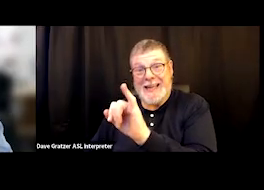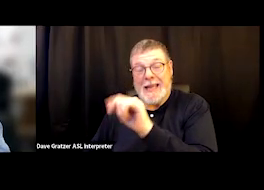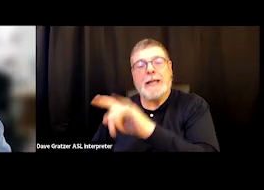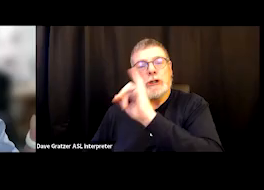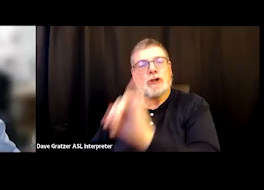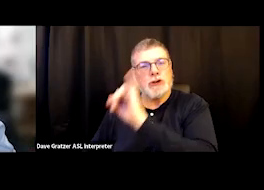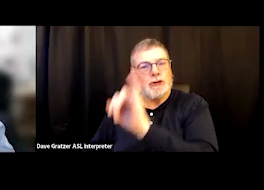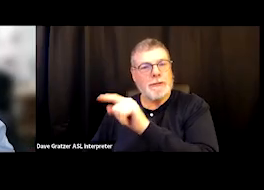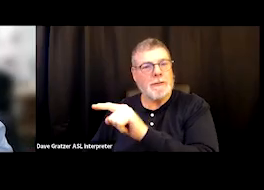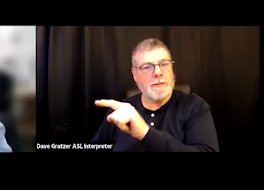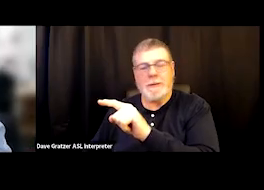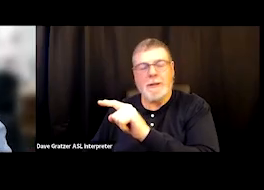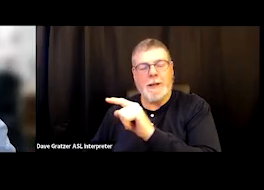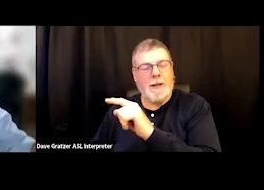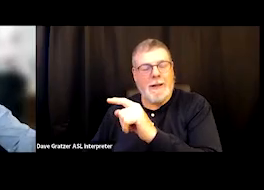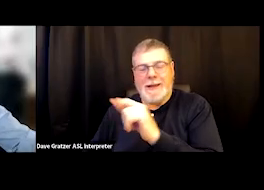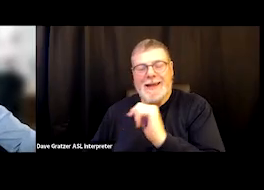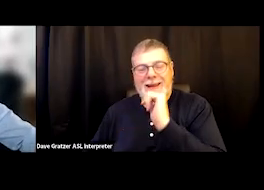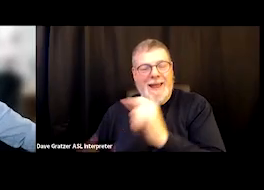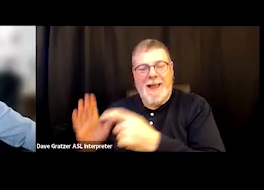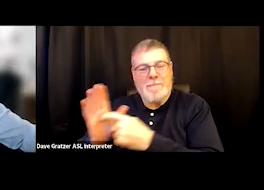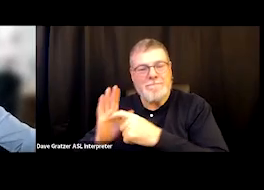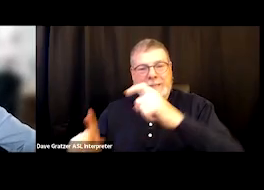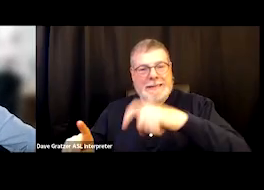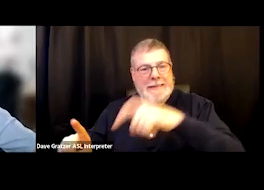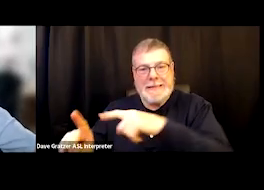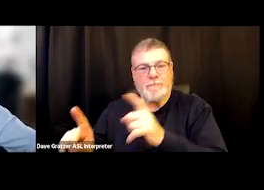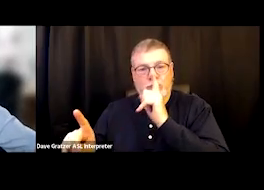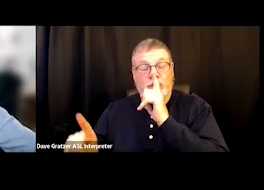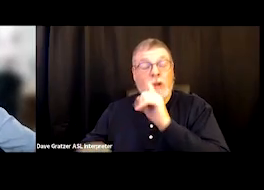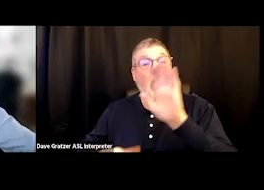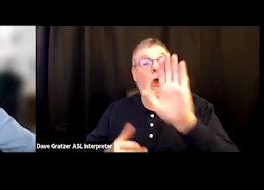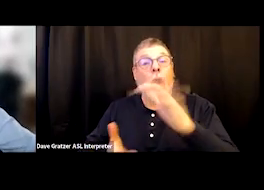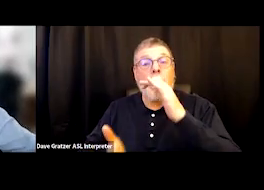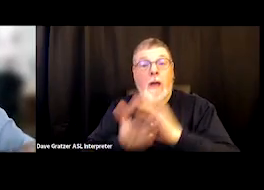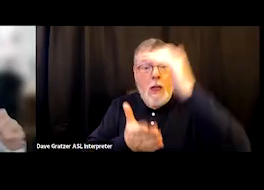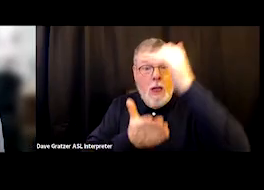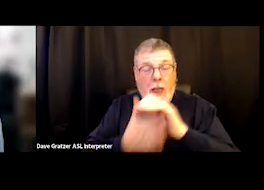You can have a million dollars in the bank and your spouse could be making $100,000 a year,